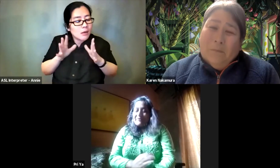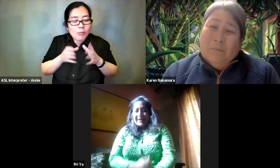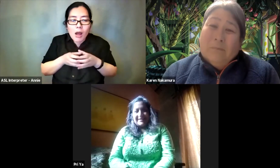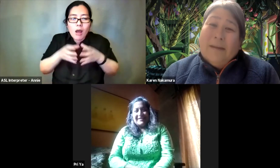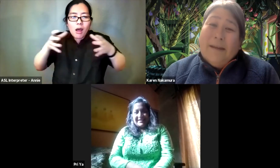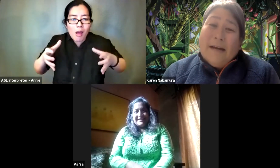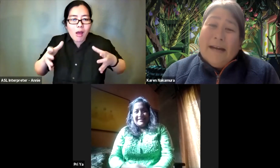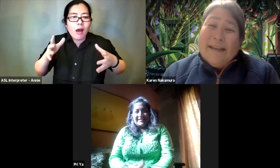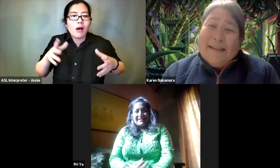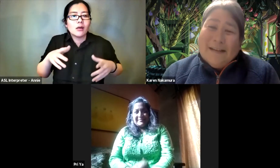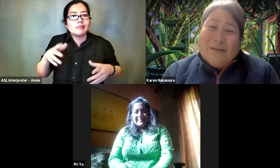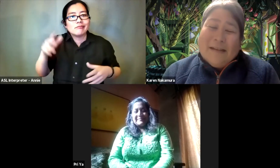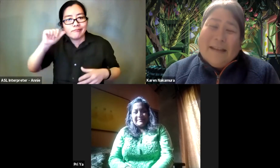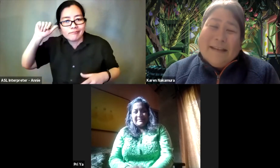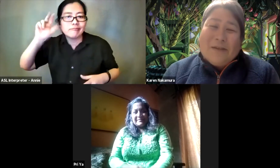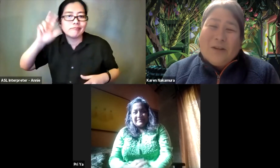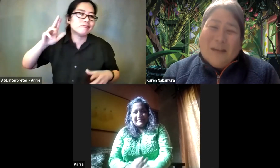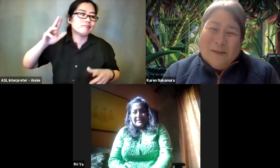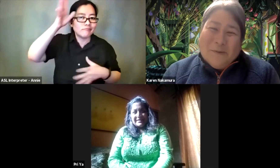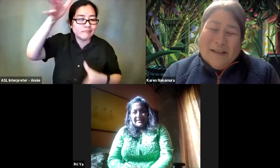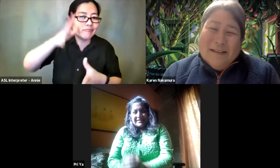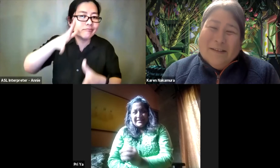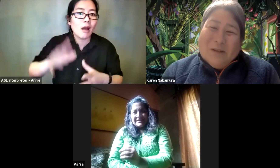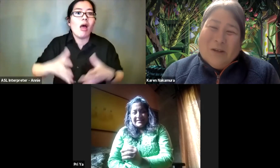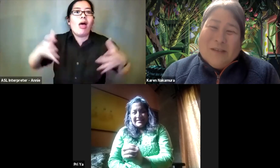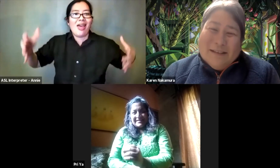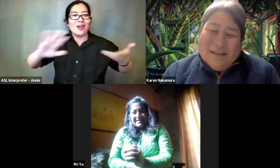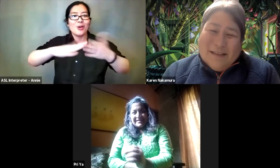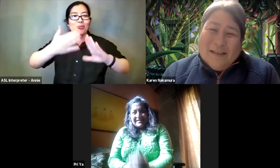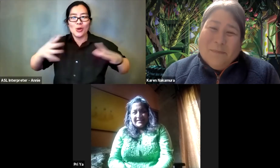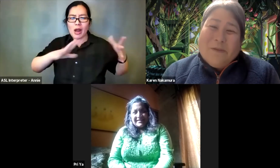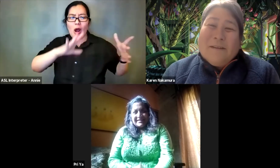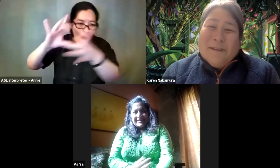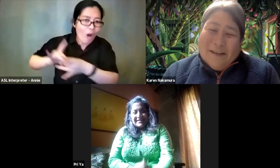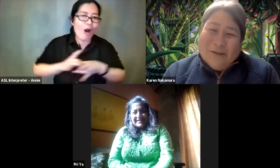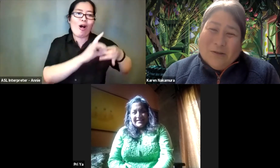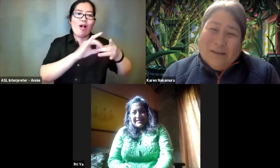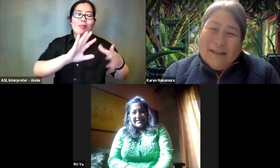Karen Nakamura: yeah I liked how I liked how Dr.Ahmad, called the grandfather uncle and